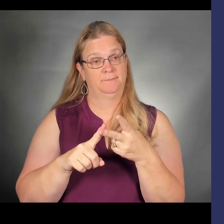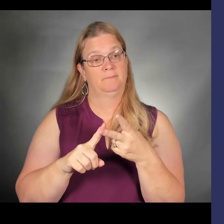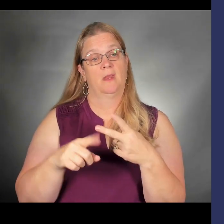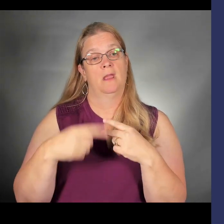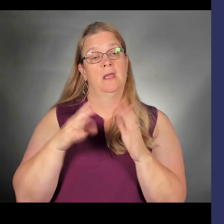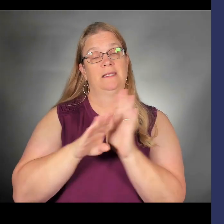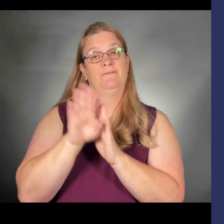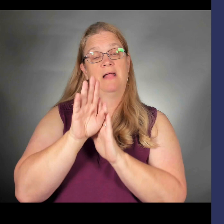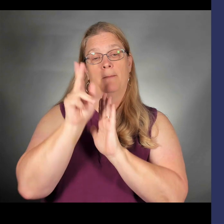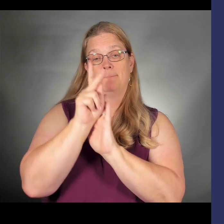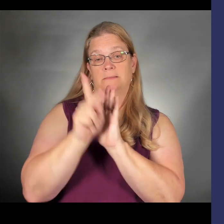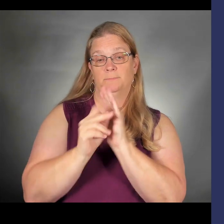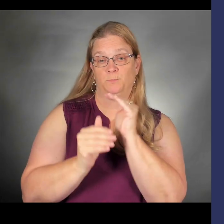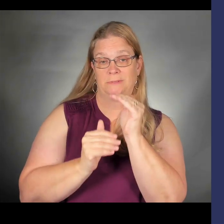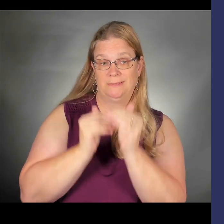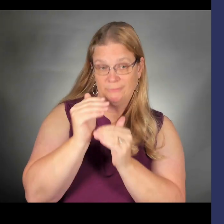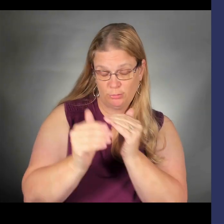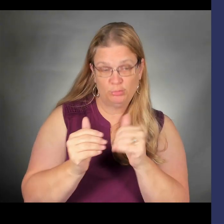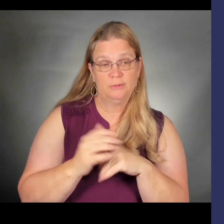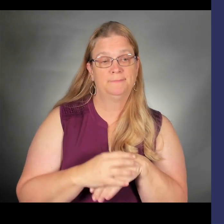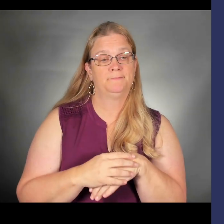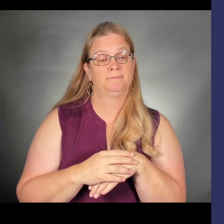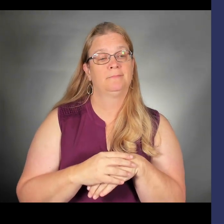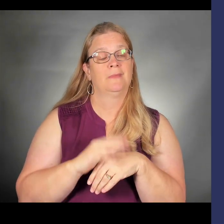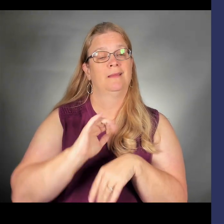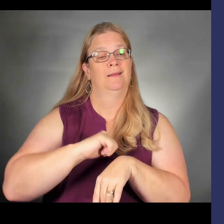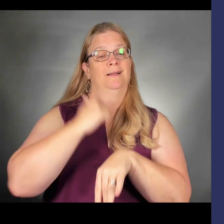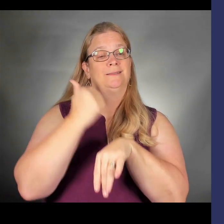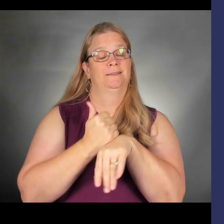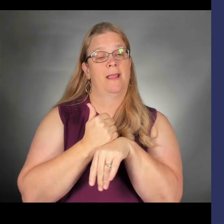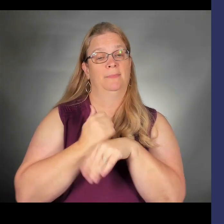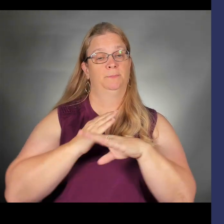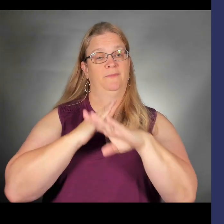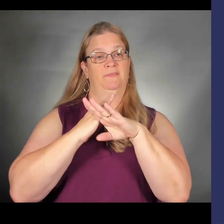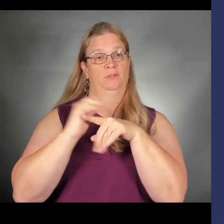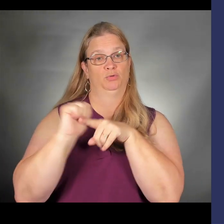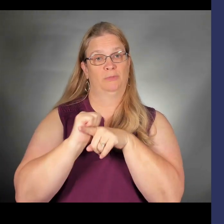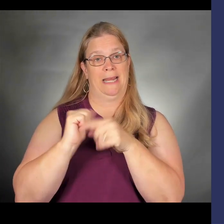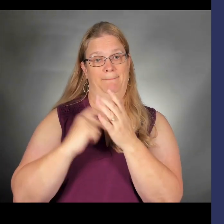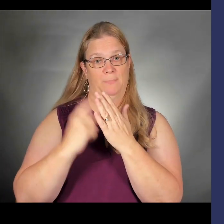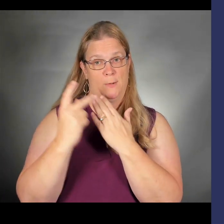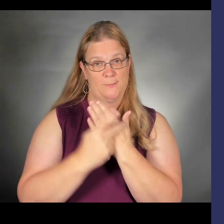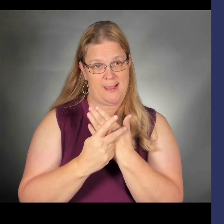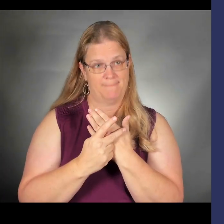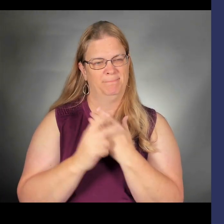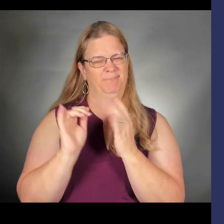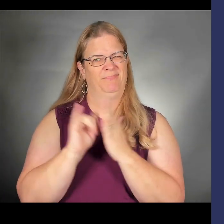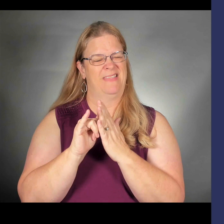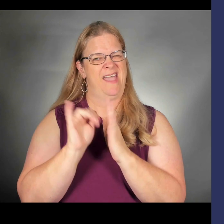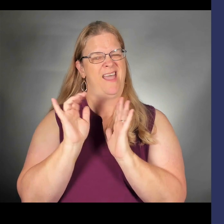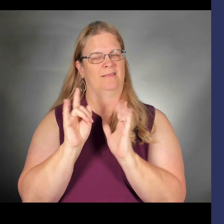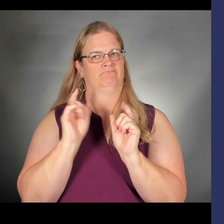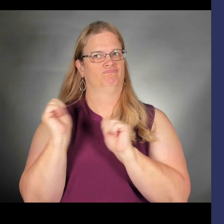One is review incidents; develop policies and procedures; as well as established prevention training program.